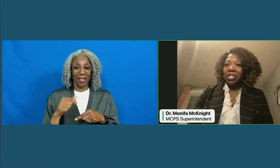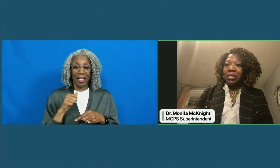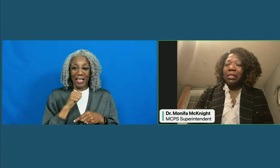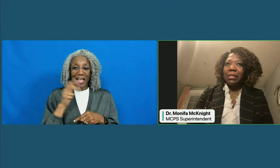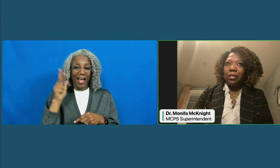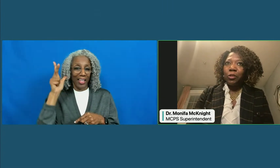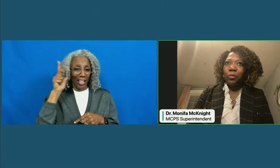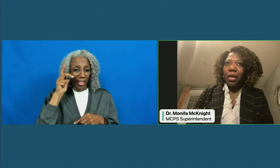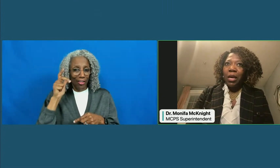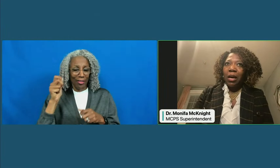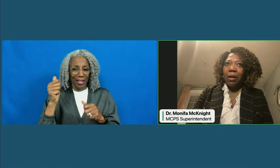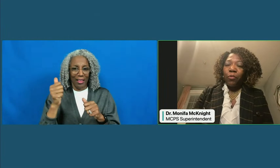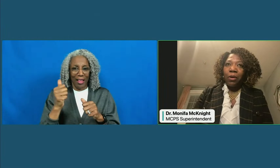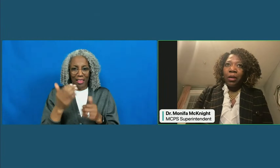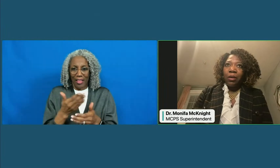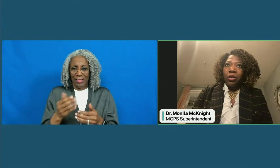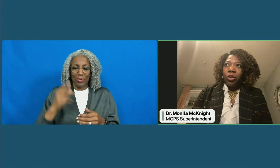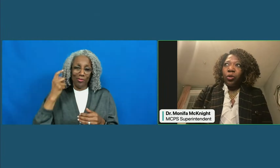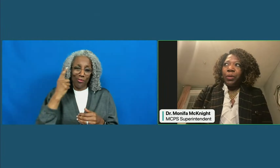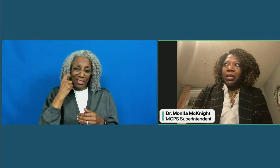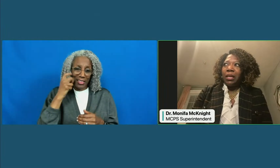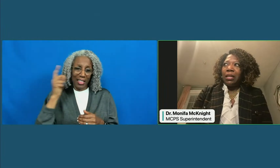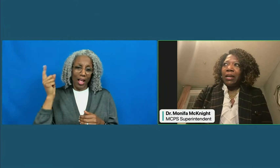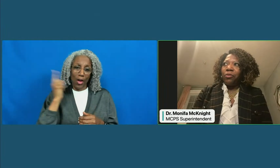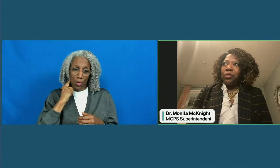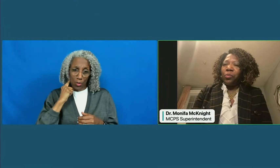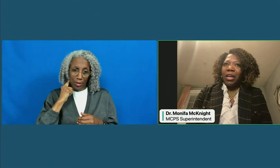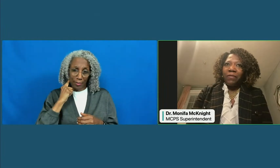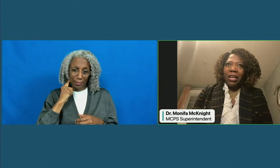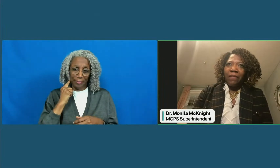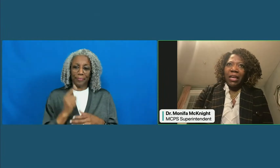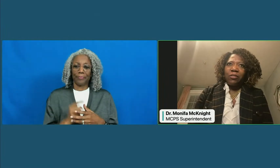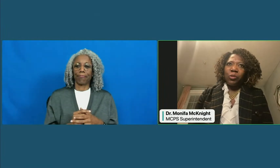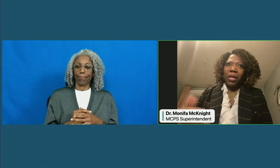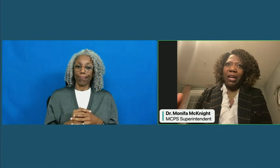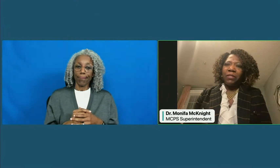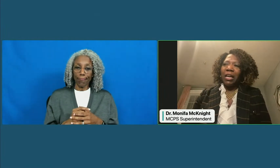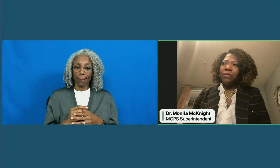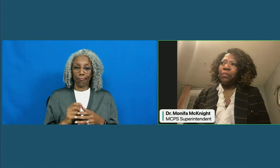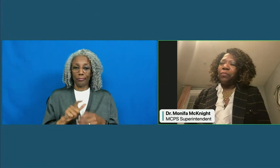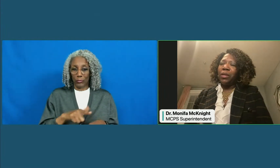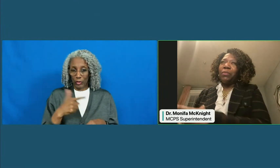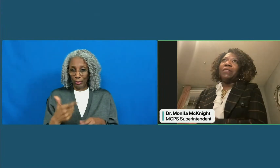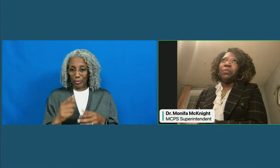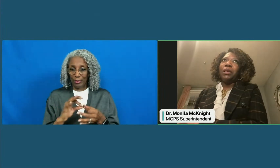the answers. I believe that we had all the answers. We wouldn't hear some of the accounts that